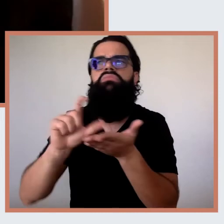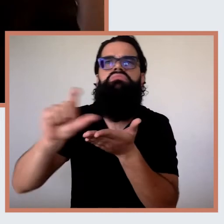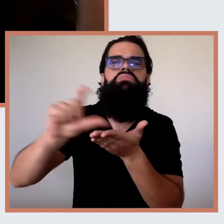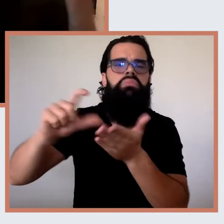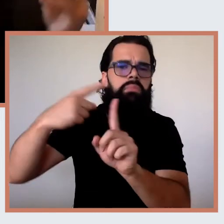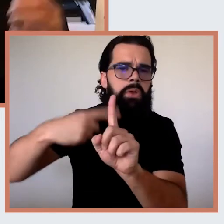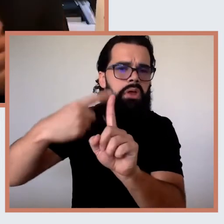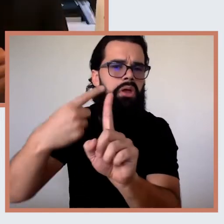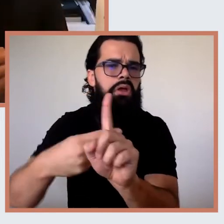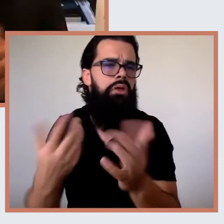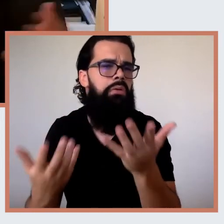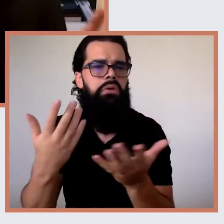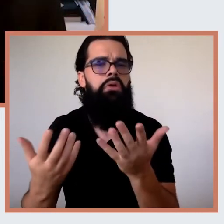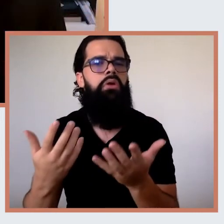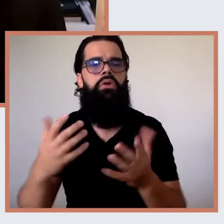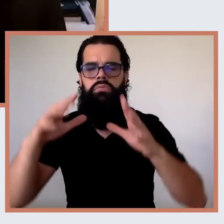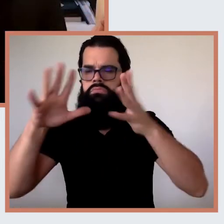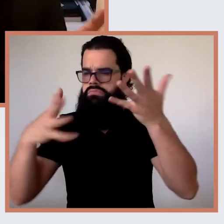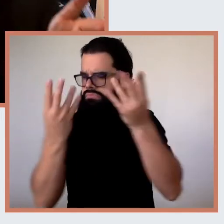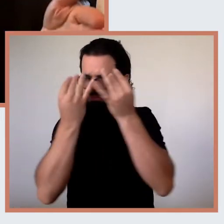whatever it is for the month you're in and yeah,